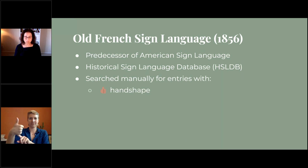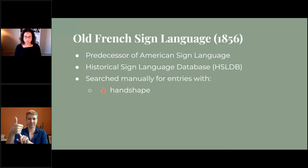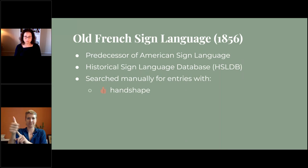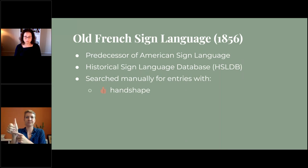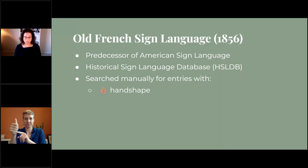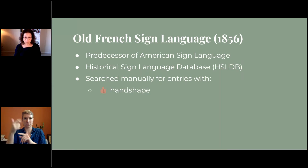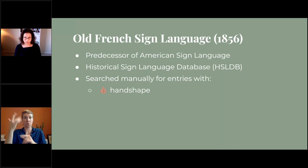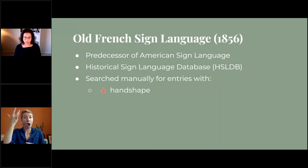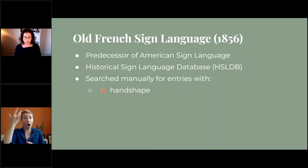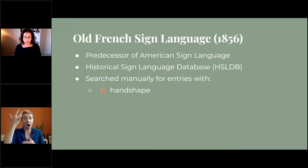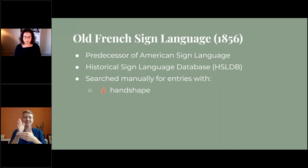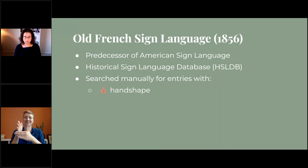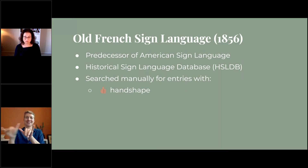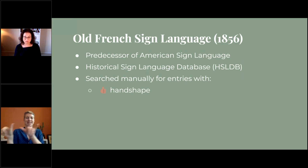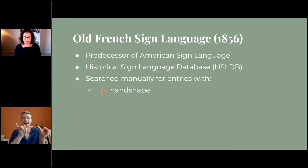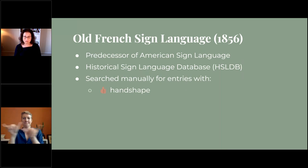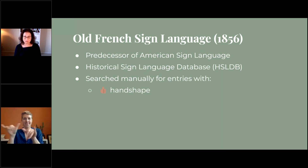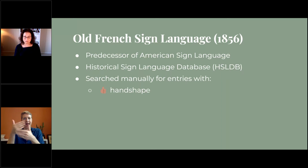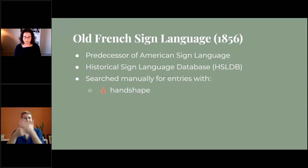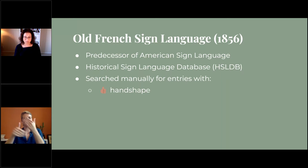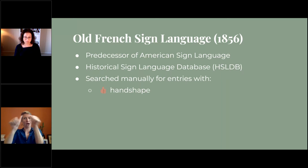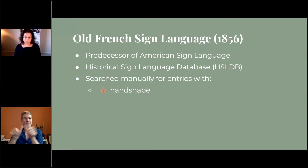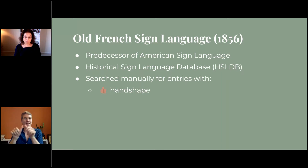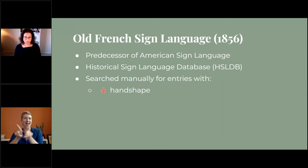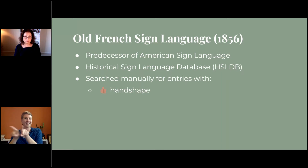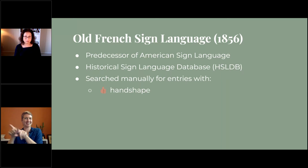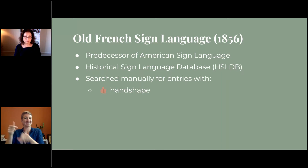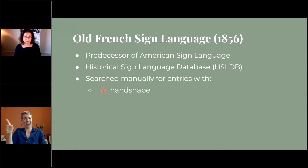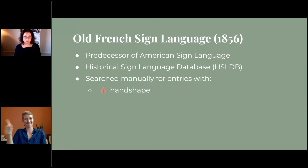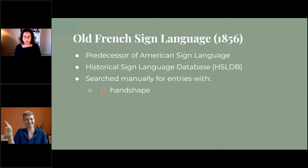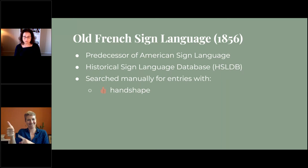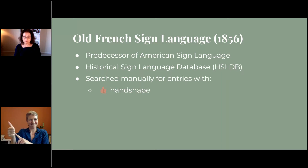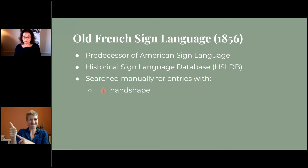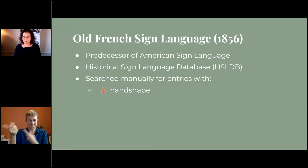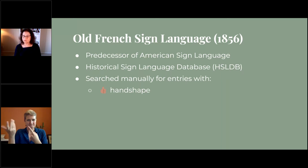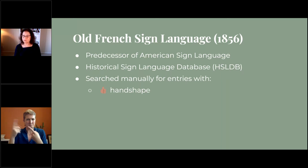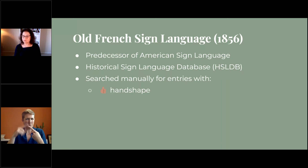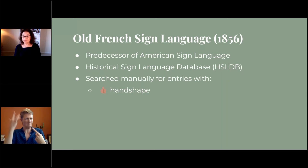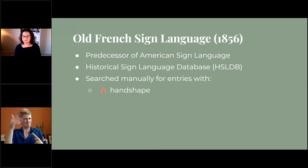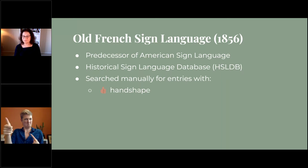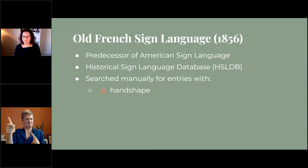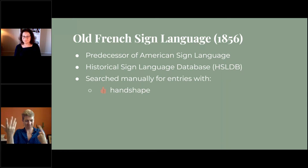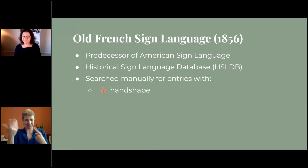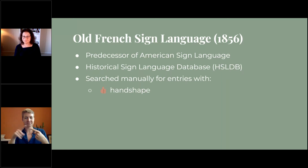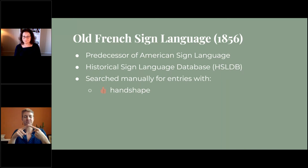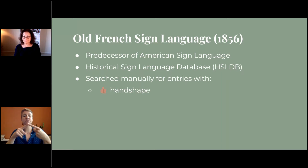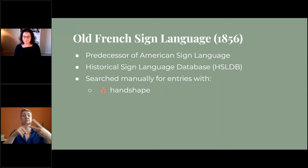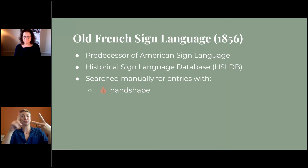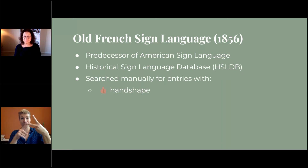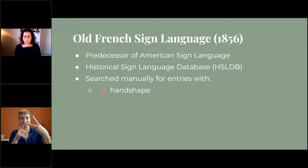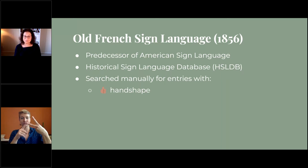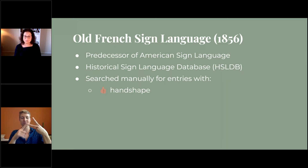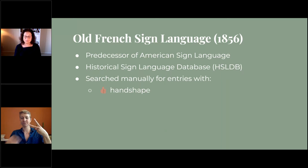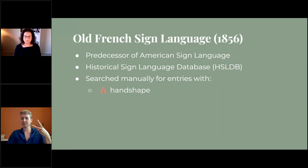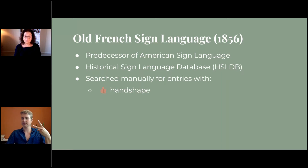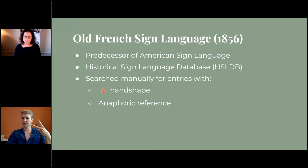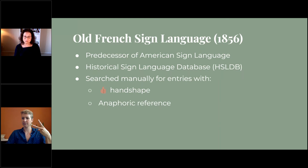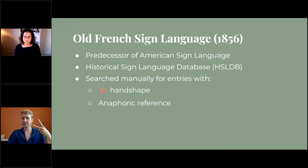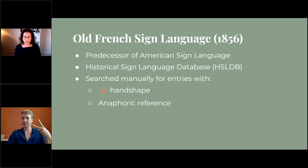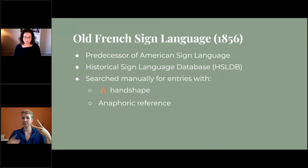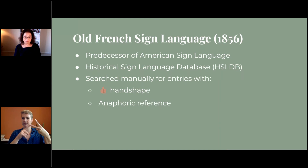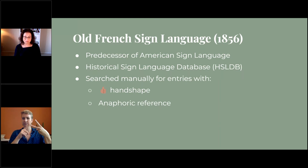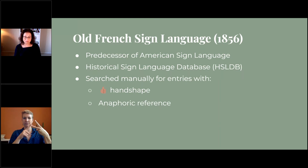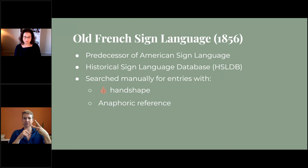That’s what we’re looking for, the open-A handshape, because that’s the handshape of the ASL sign for SELF.